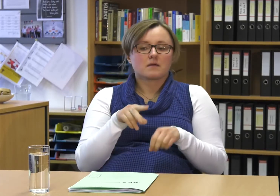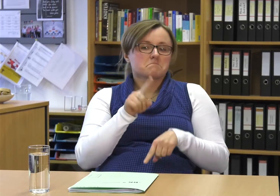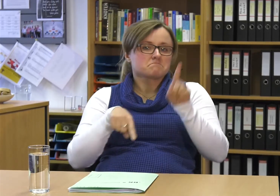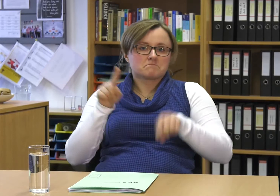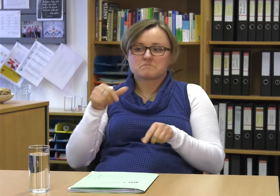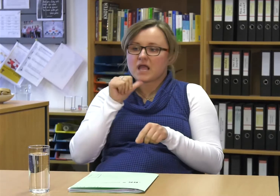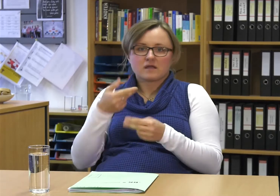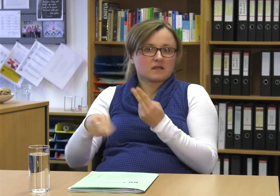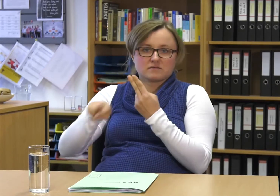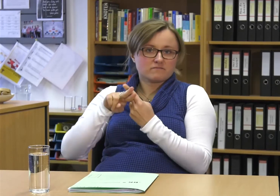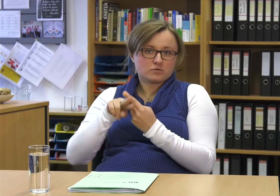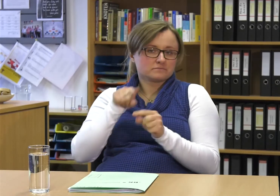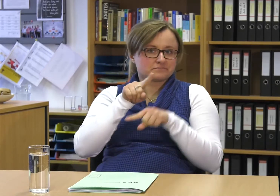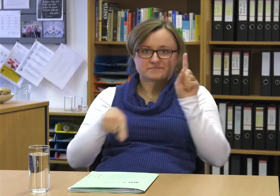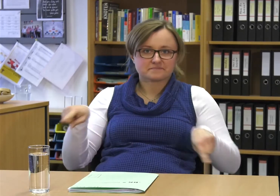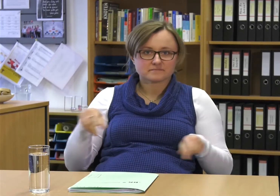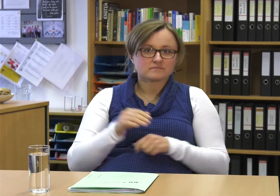Sometimes there was no answer at all. So it was very different.